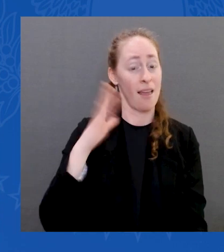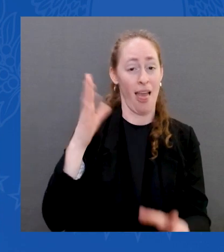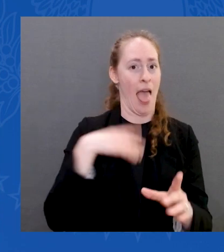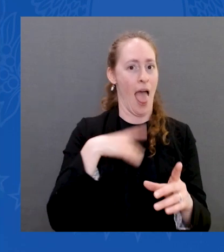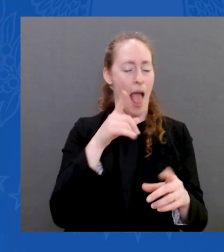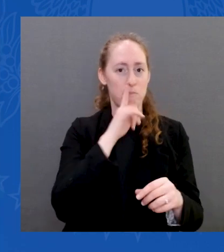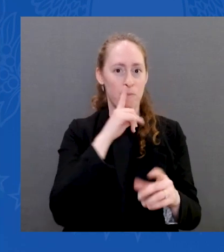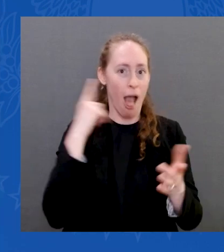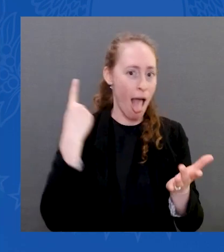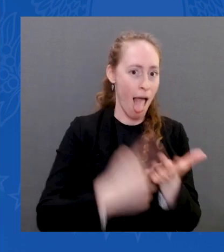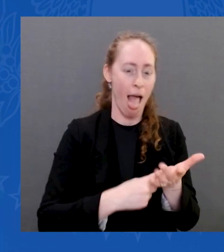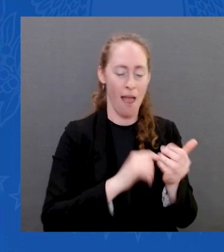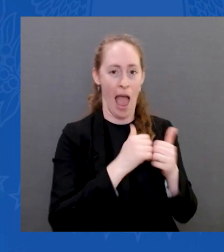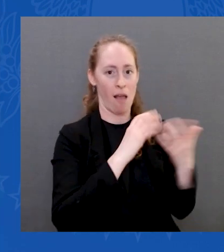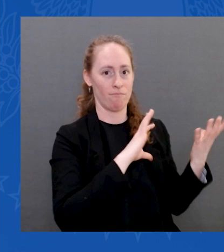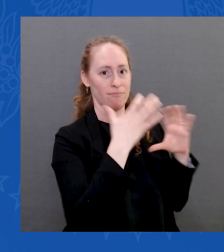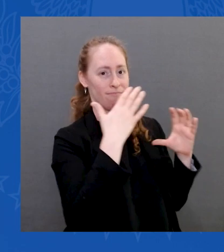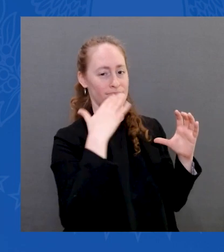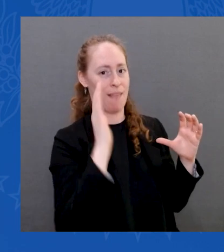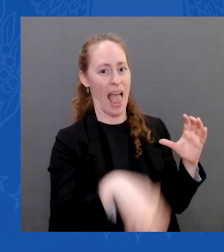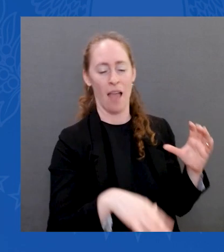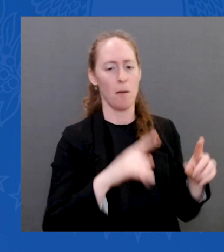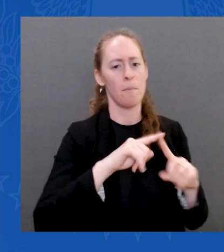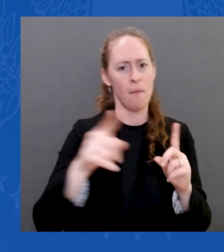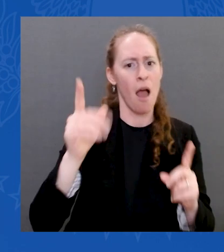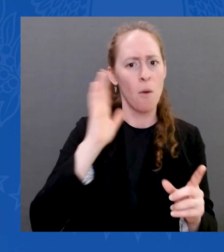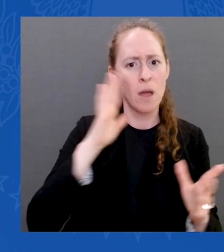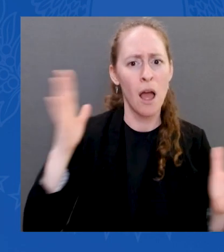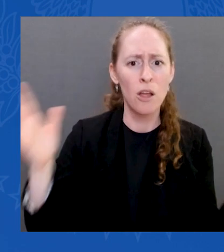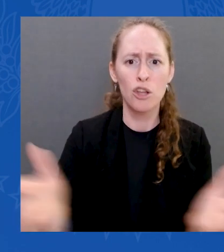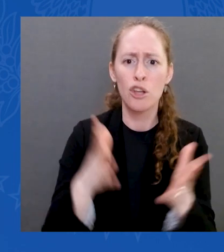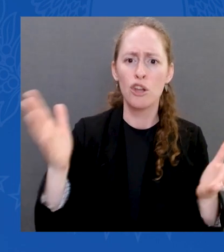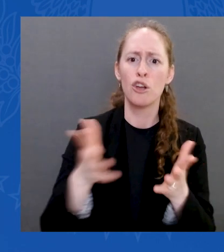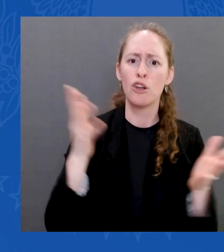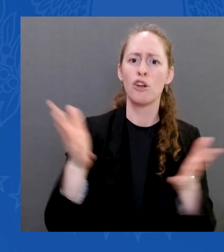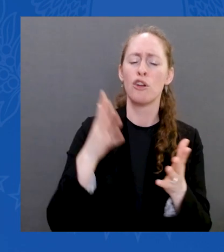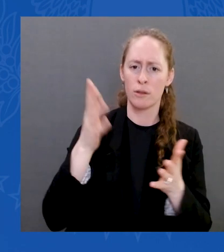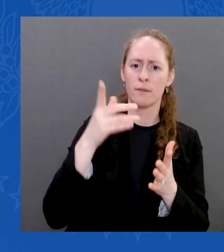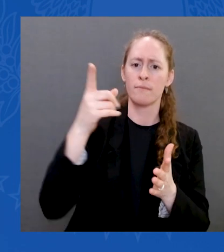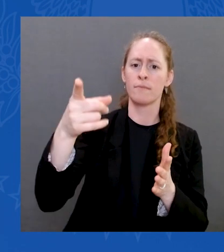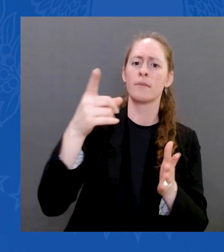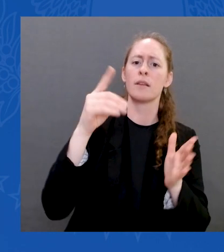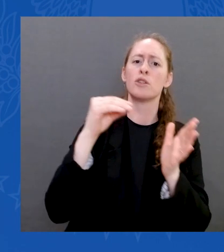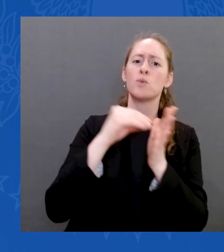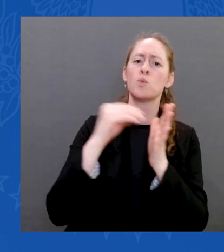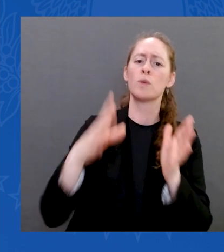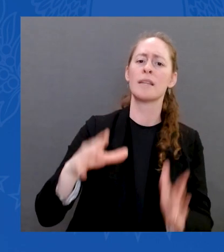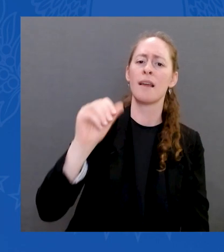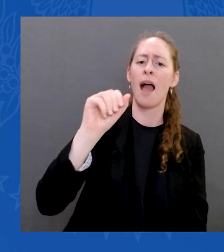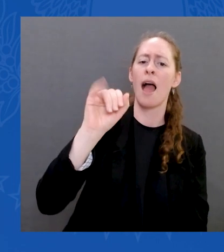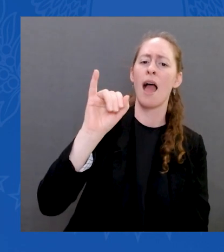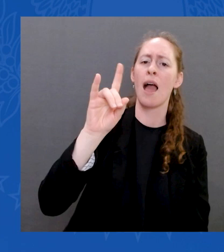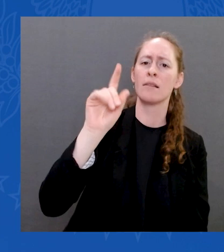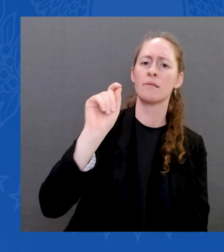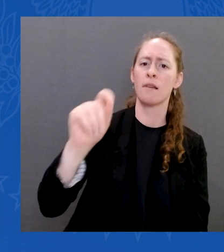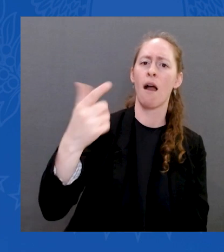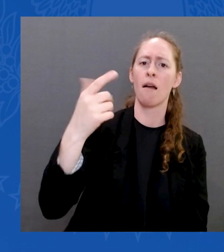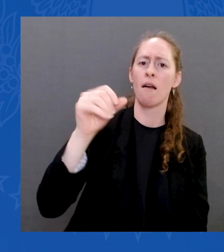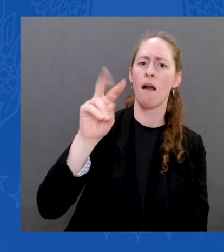I encourage you to go to StudentAid.gov, and you're going to find you can have, in many of your cases,